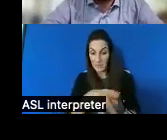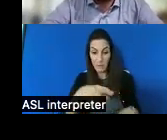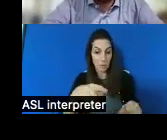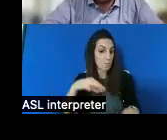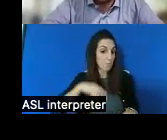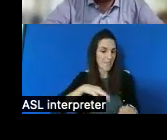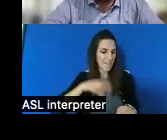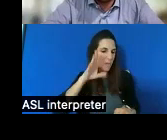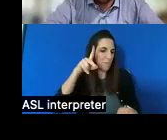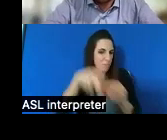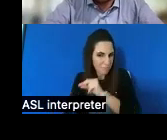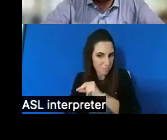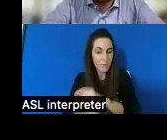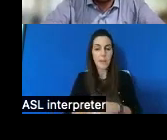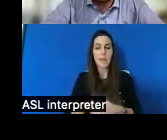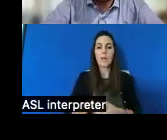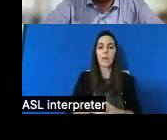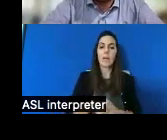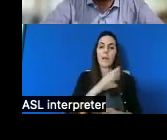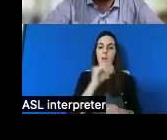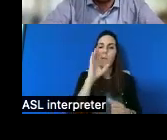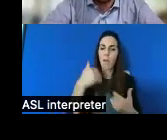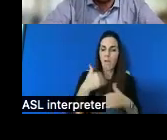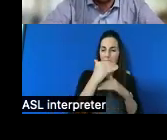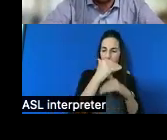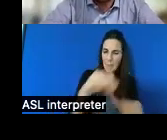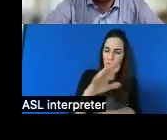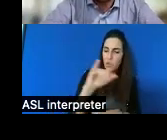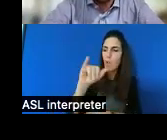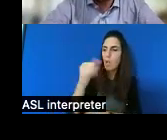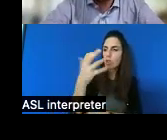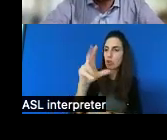know limit limitations there and John I'm sure can can answer more questions on that part but